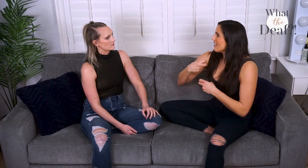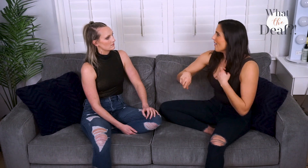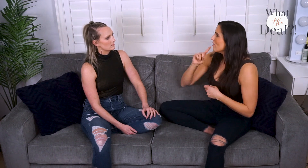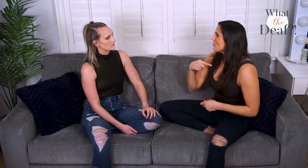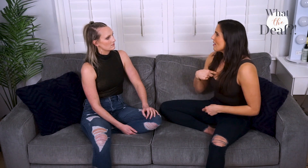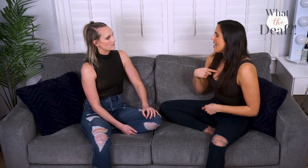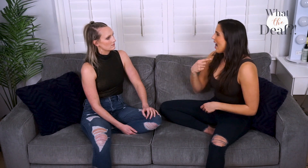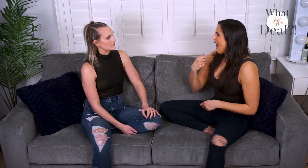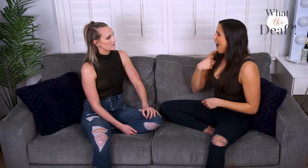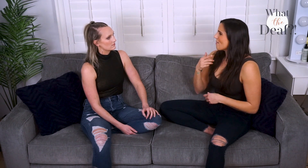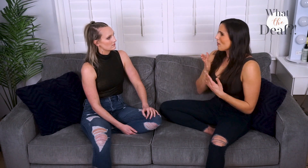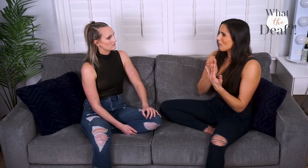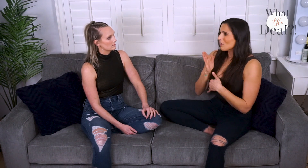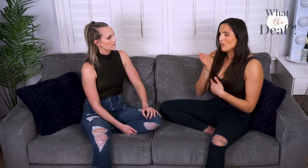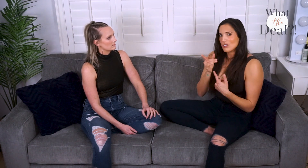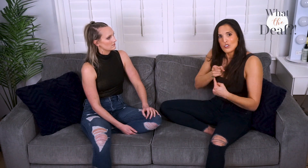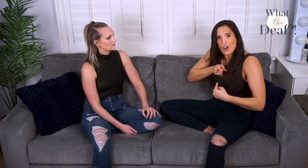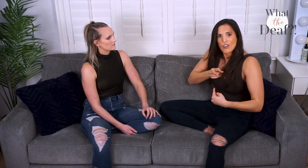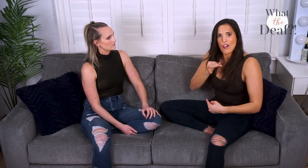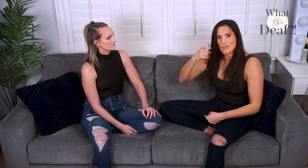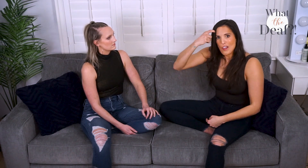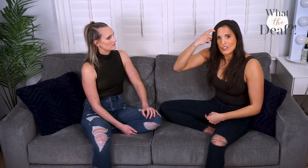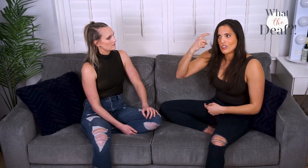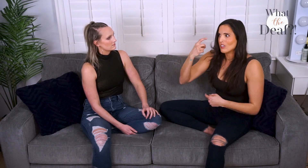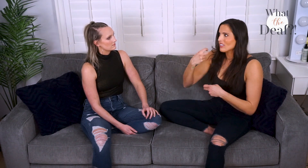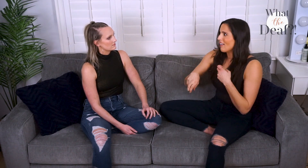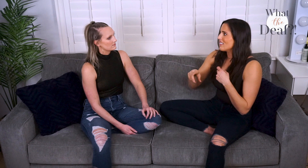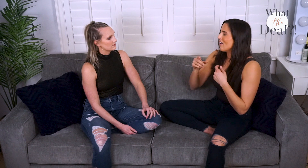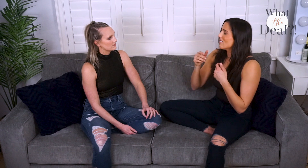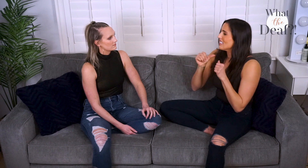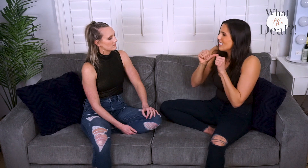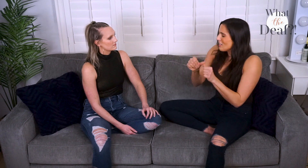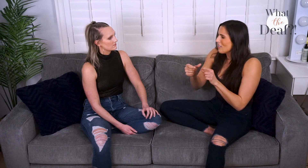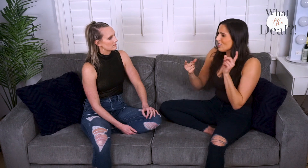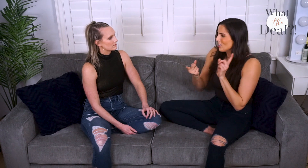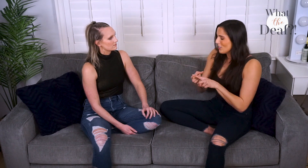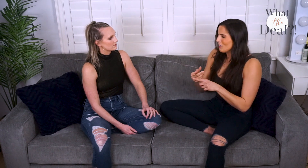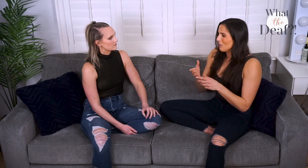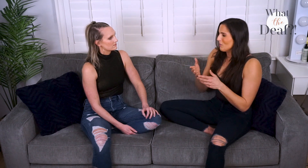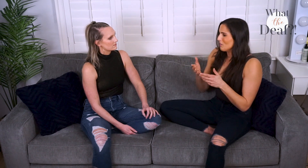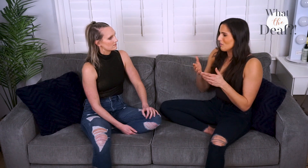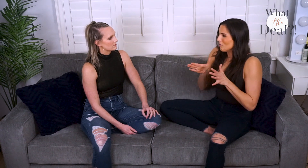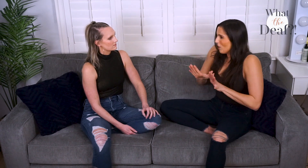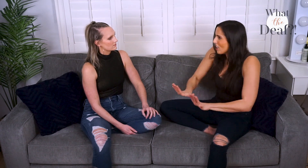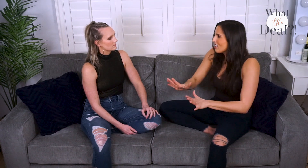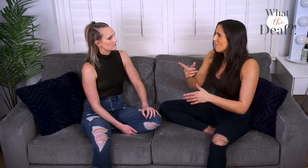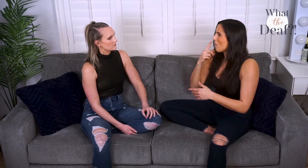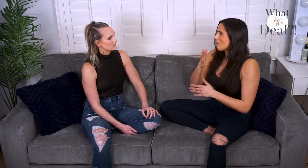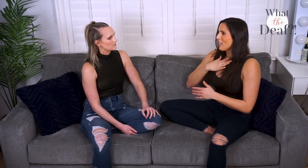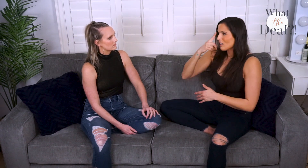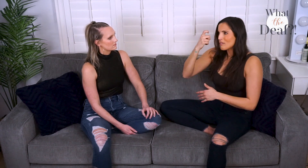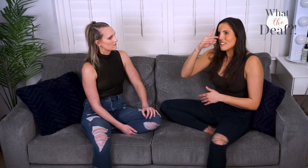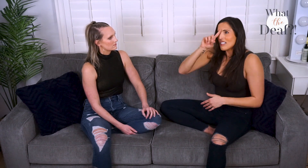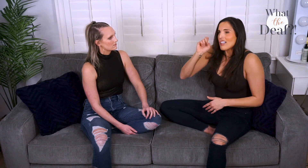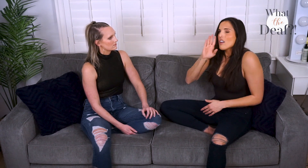it was really difficult for me. I went through a tough mental struggle of trying to push for my dreams,